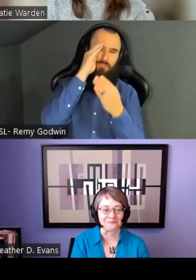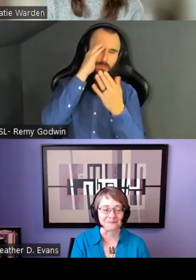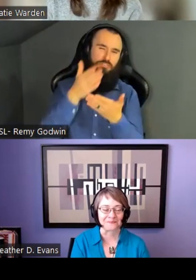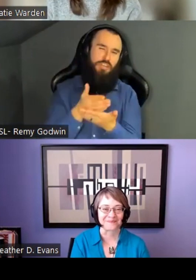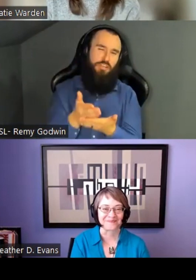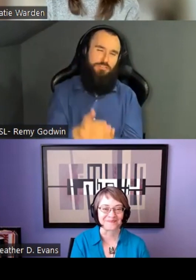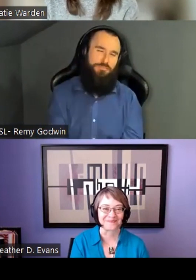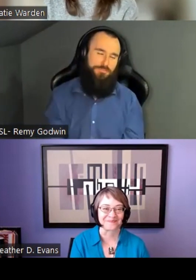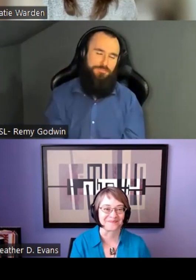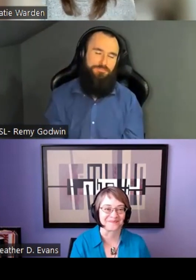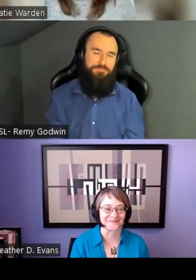Thank you all.